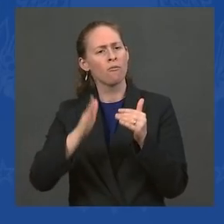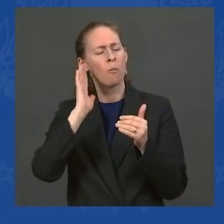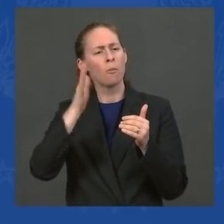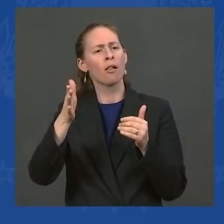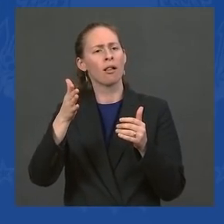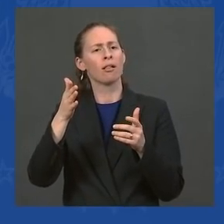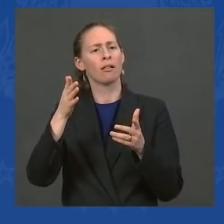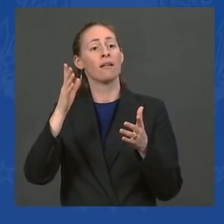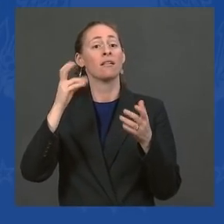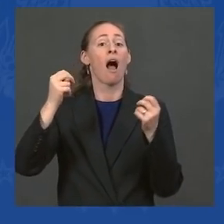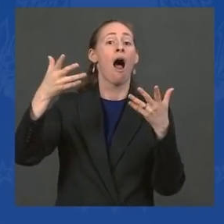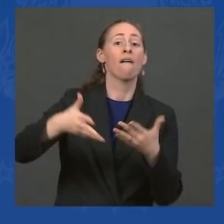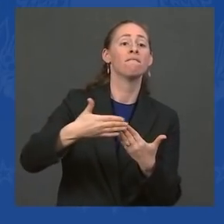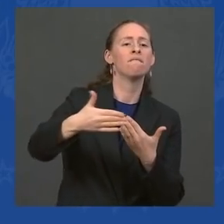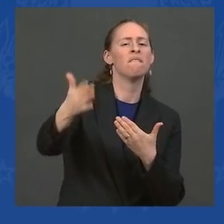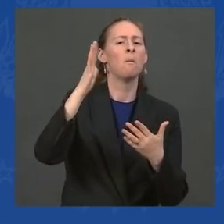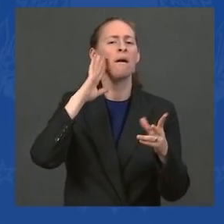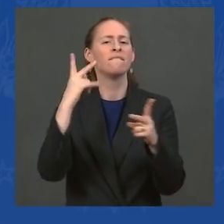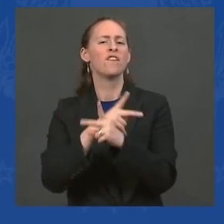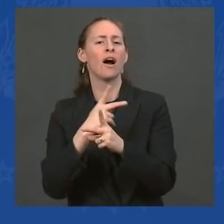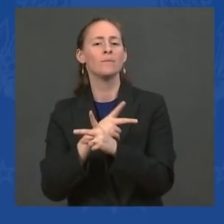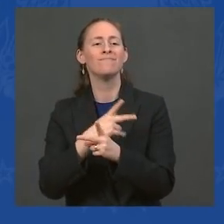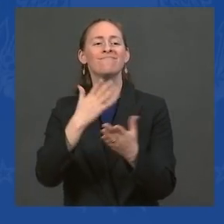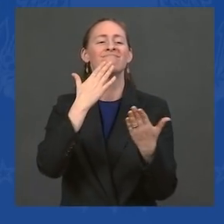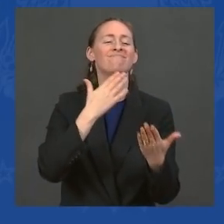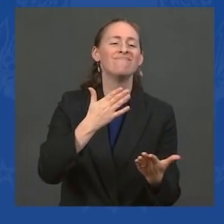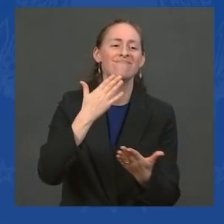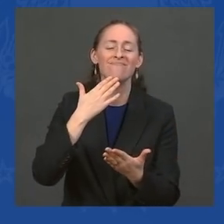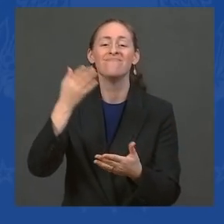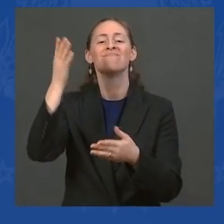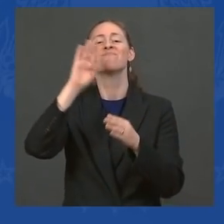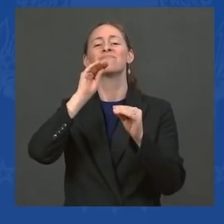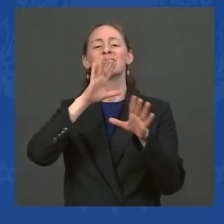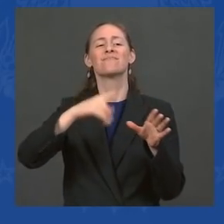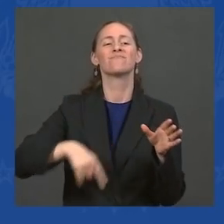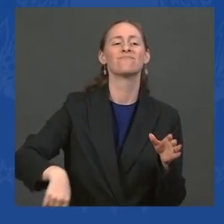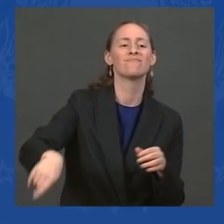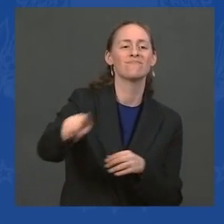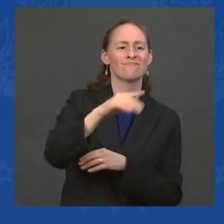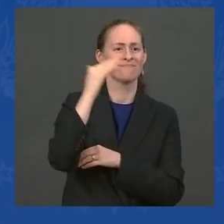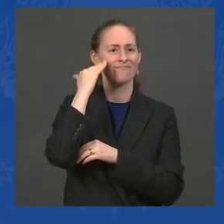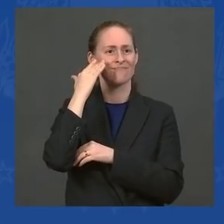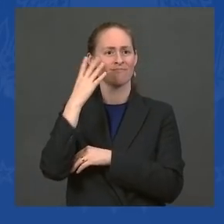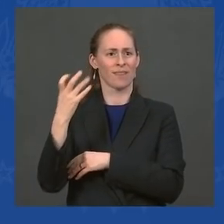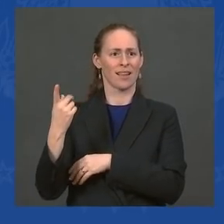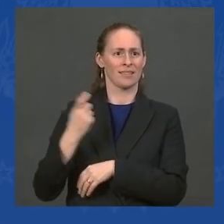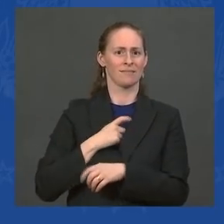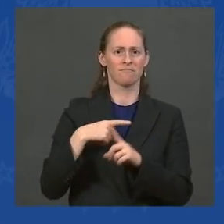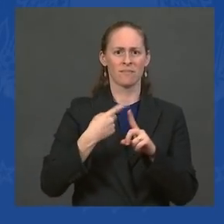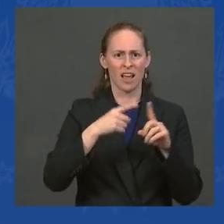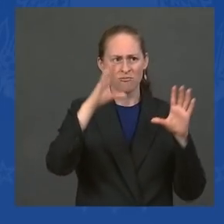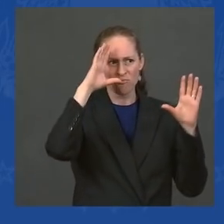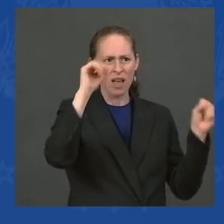So, I want to thank you all. And God bless you. And I know you're asking me about President Clinton. I've been changing -- exchanging calls.